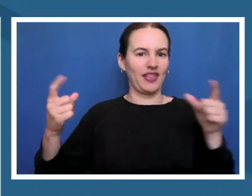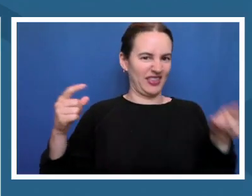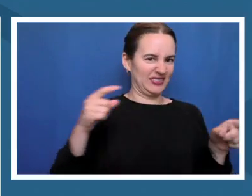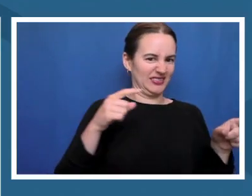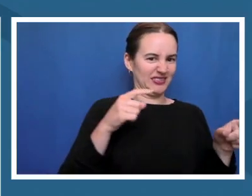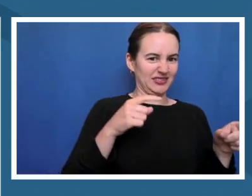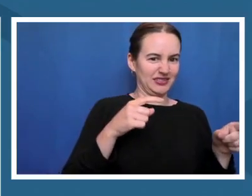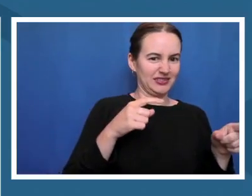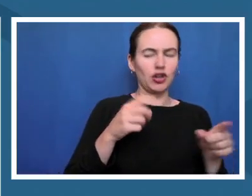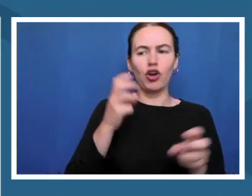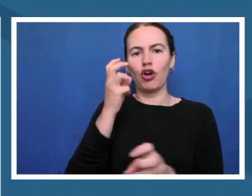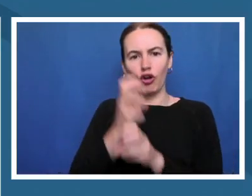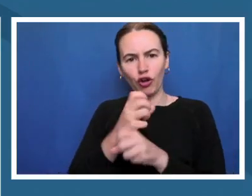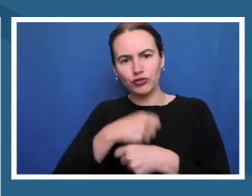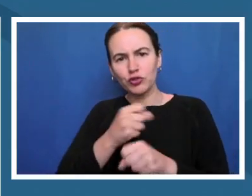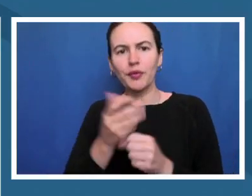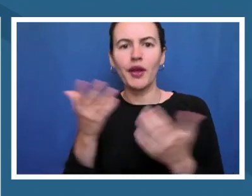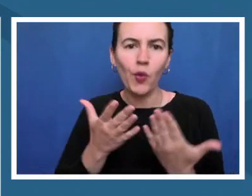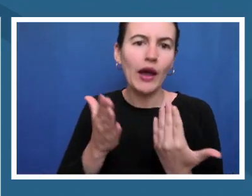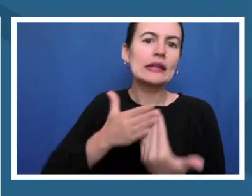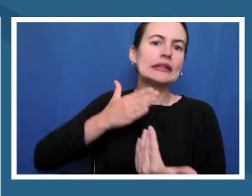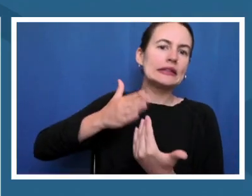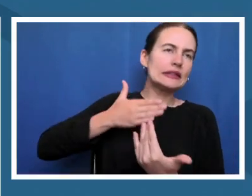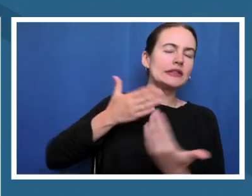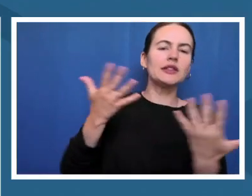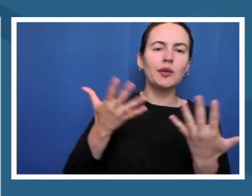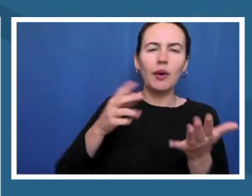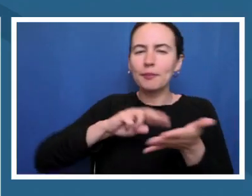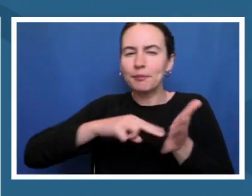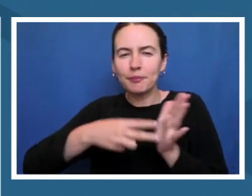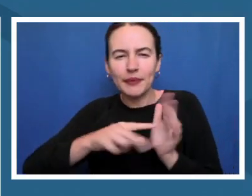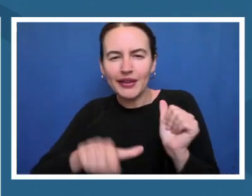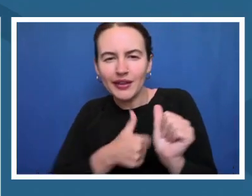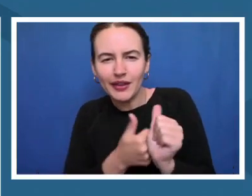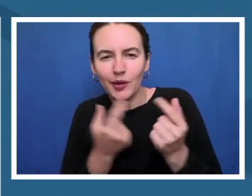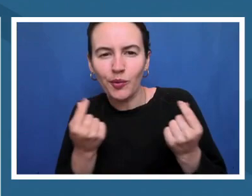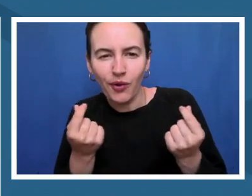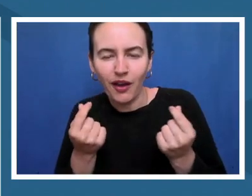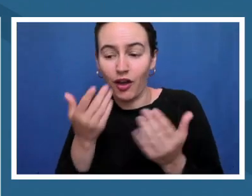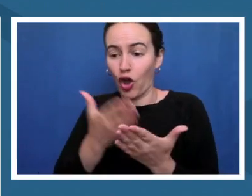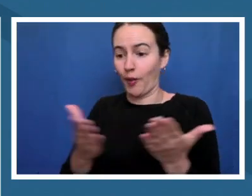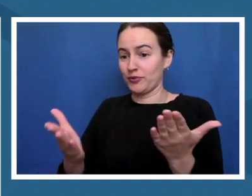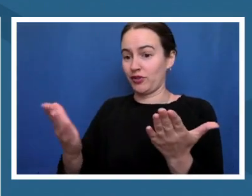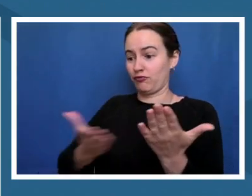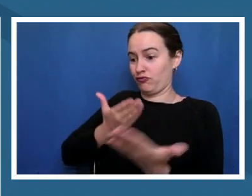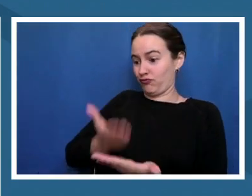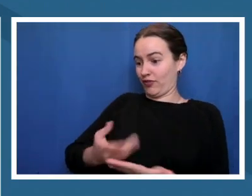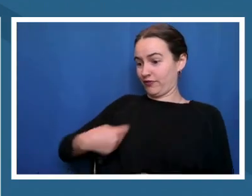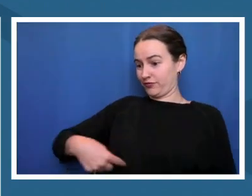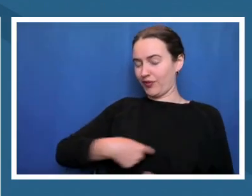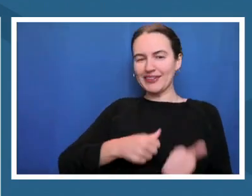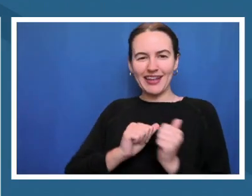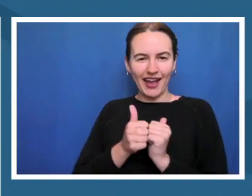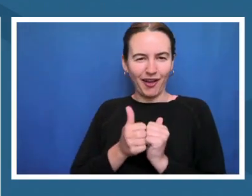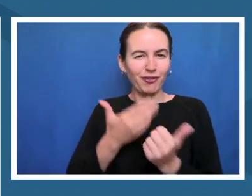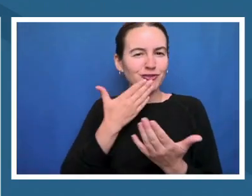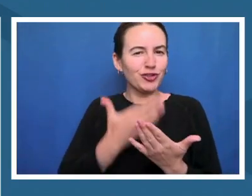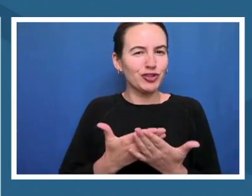is easy to make what does that mean how do these how do these objects get to us and it's a really interesting duck's